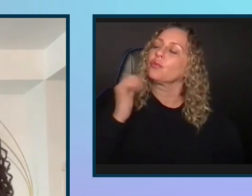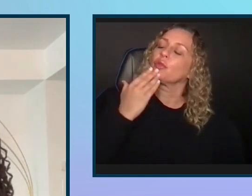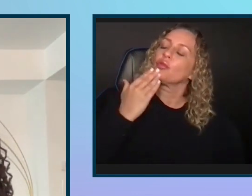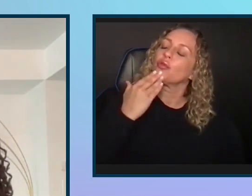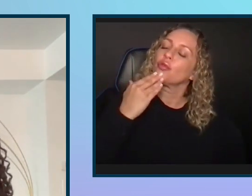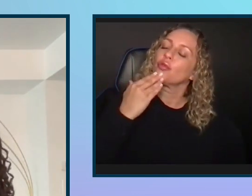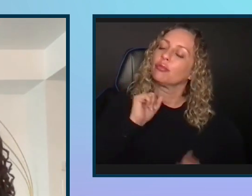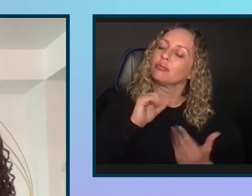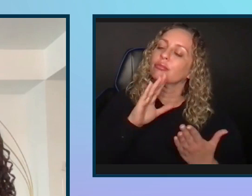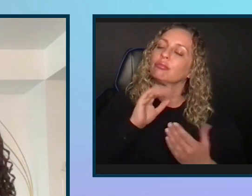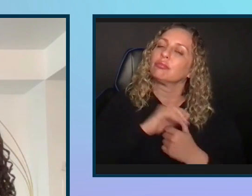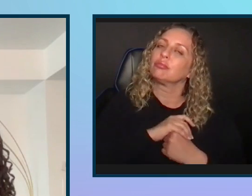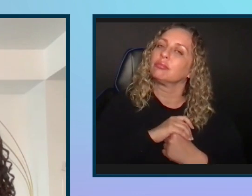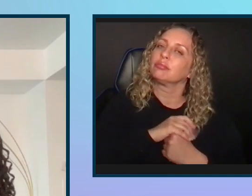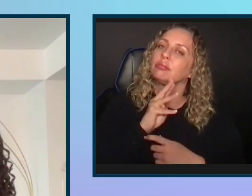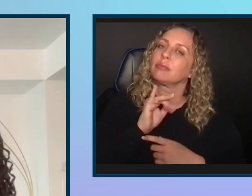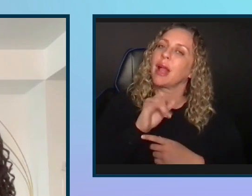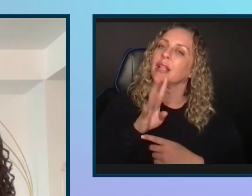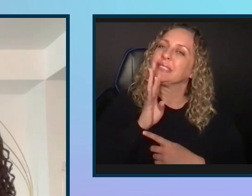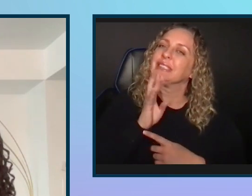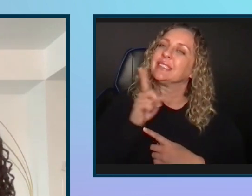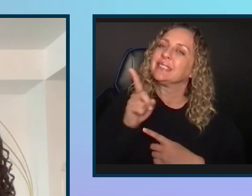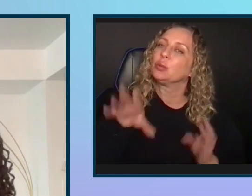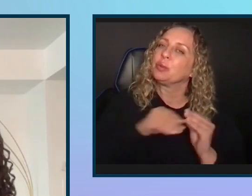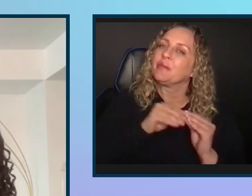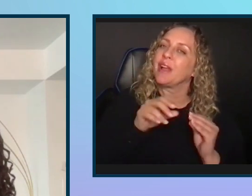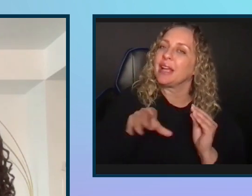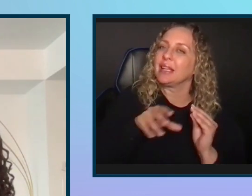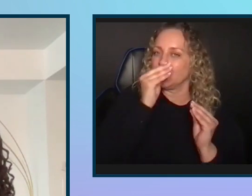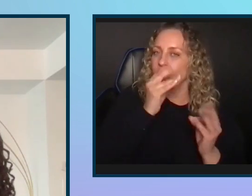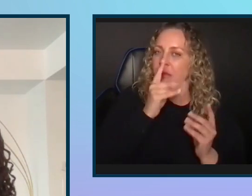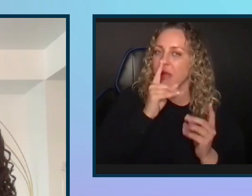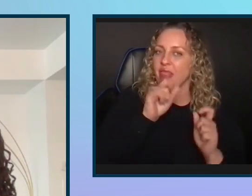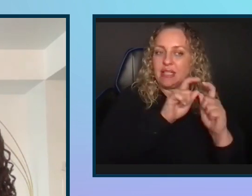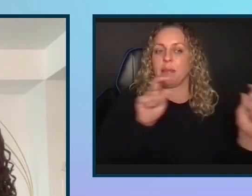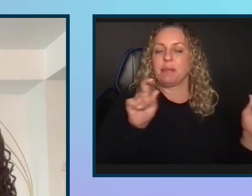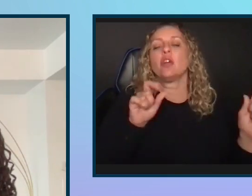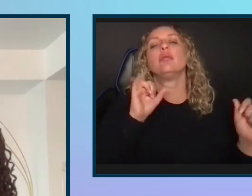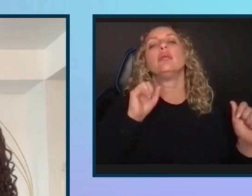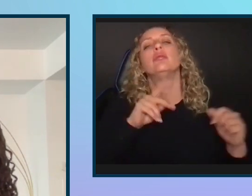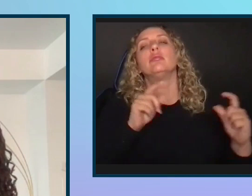that you can just provide that additional information in that subtitle, that's great. So you also talked about using simple language,